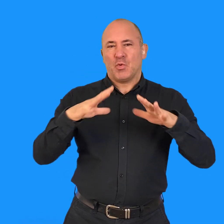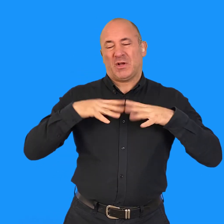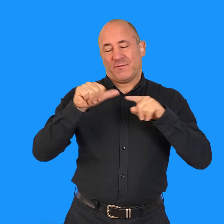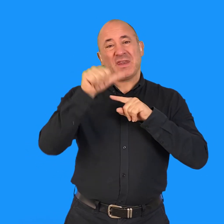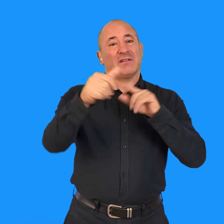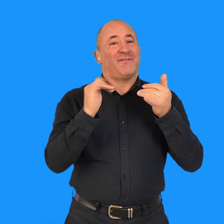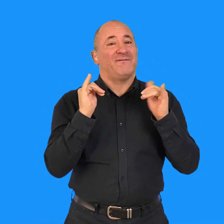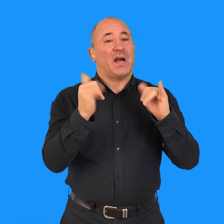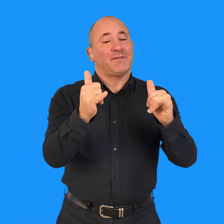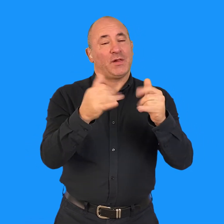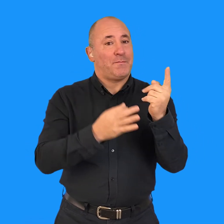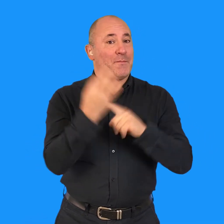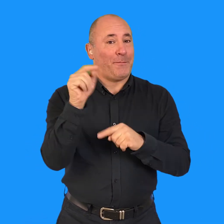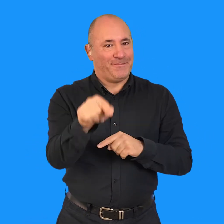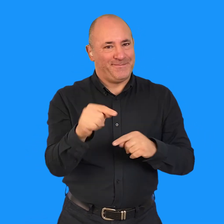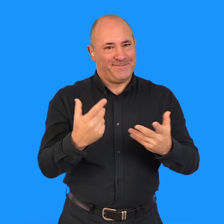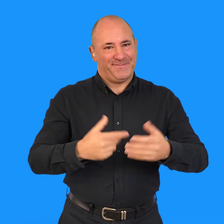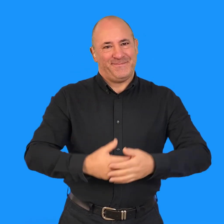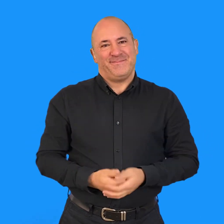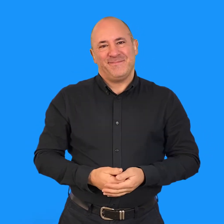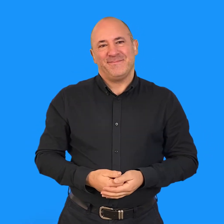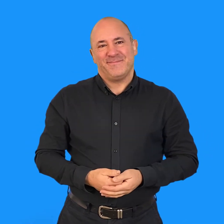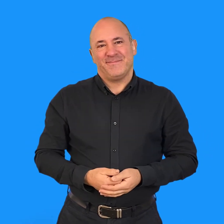and take on to the next festival of how we make it better.